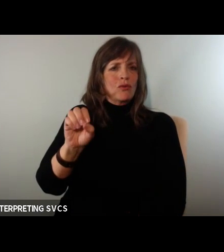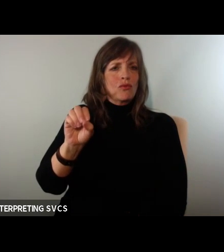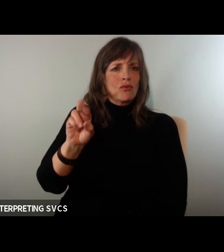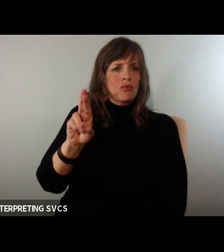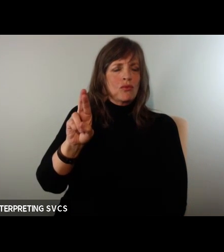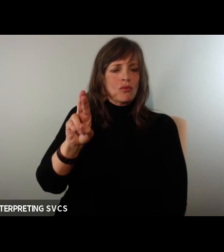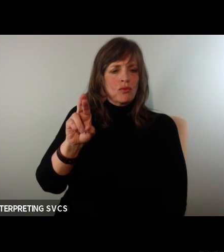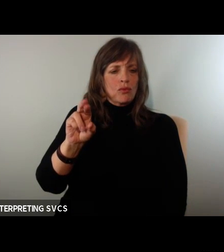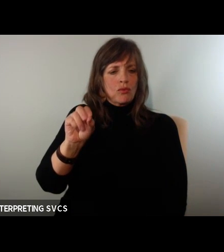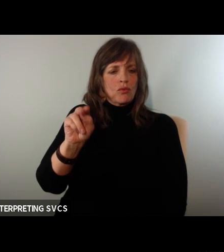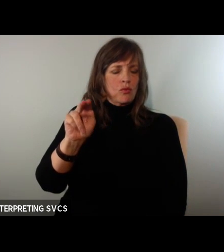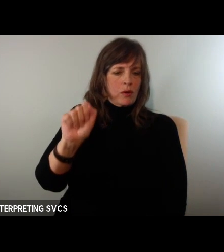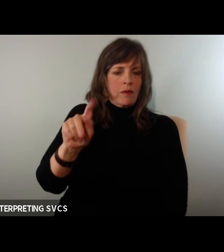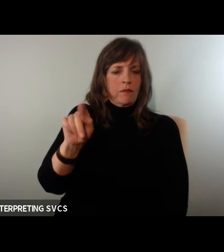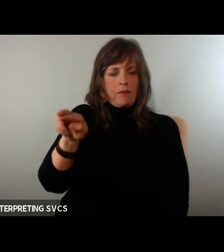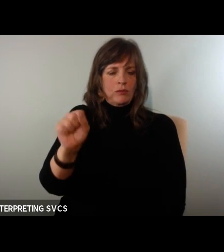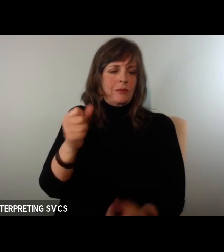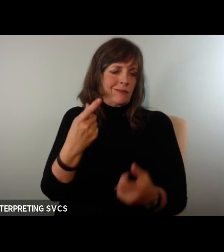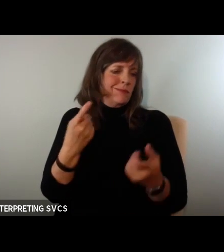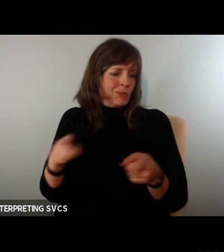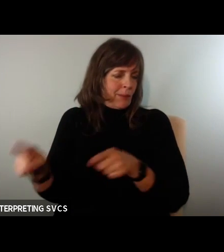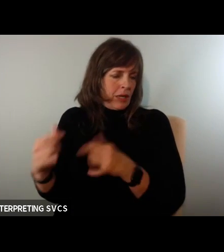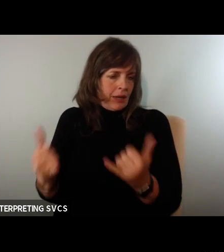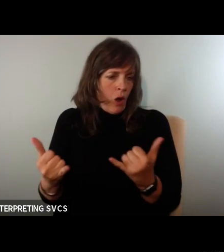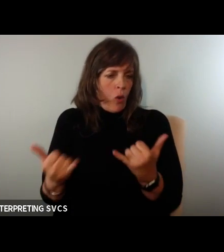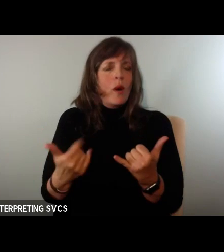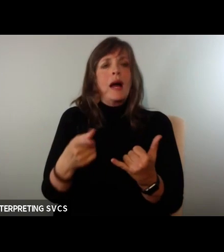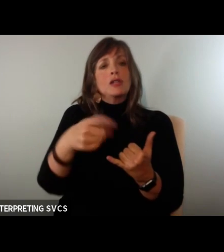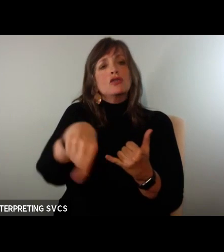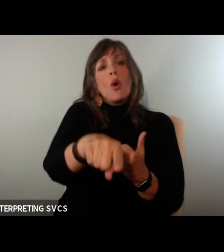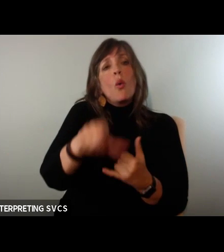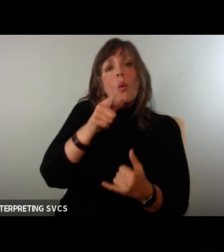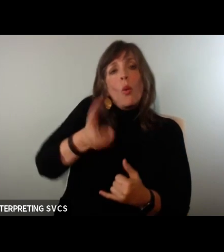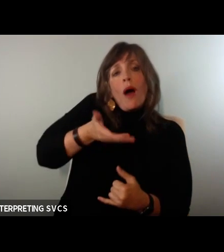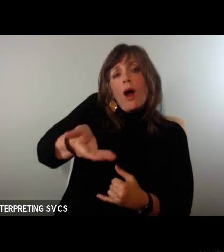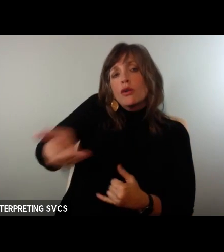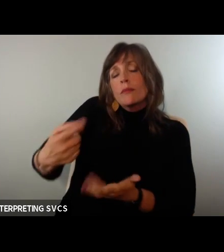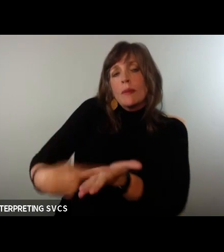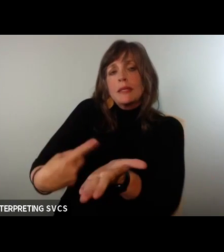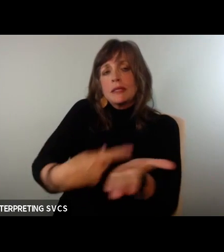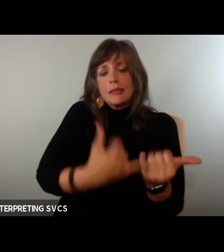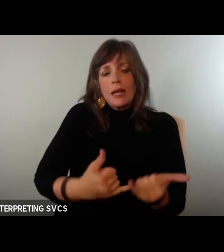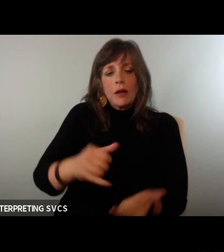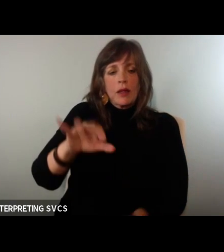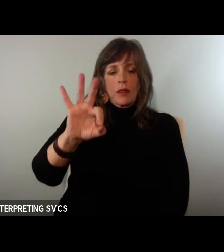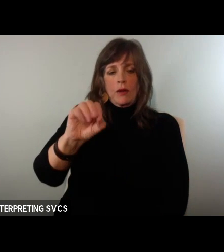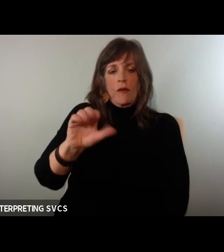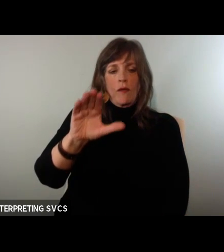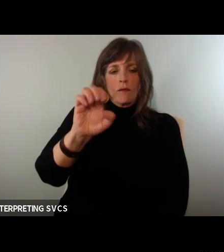your hiring party may be talking to you about the Force Majeure language. And so what does that mean?